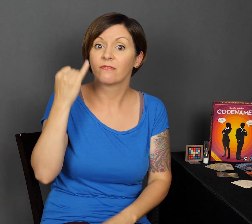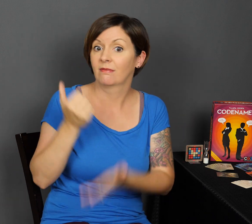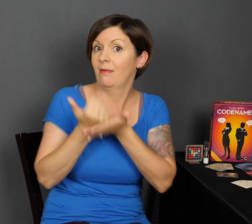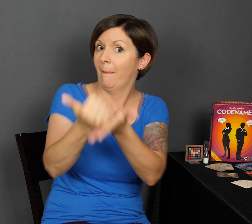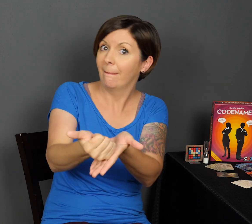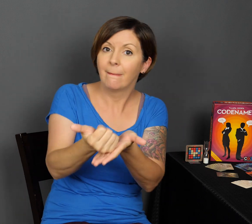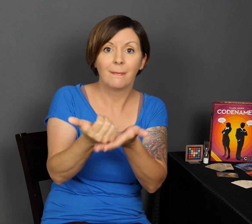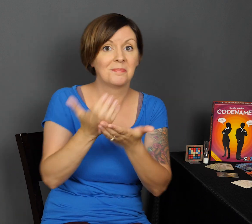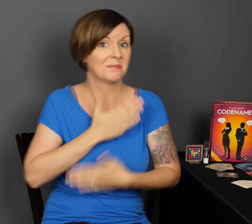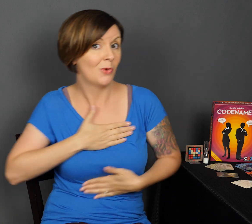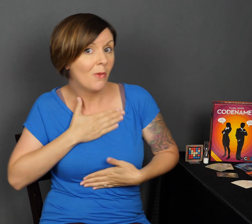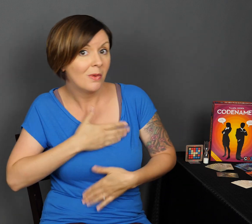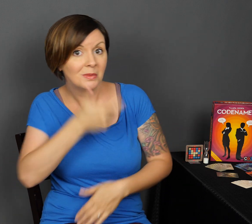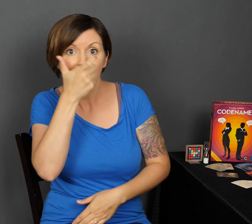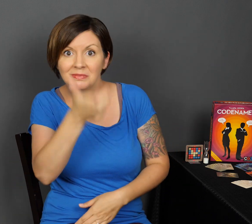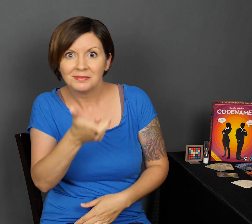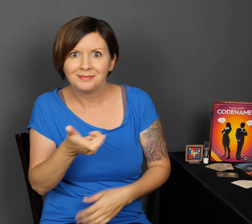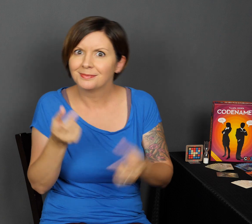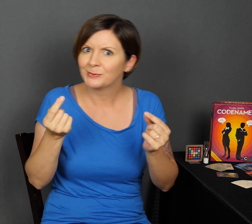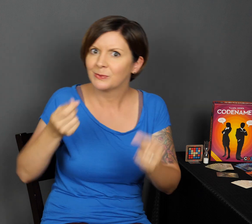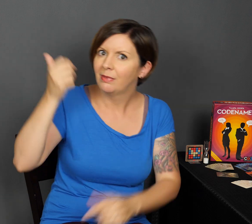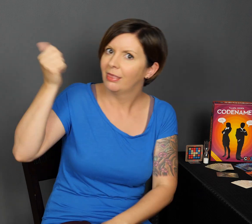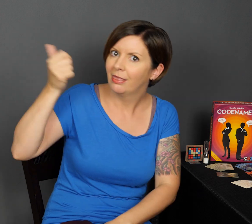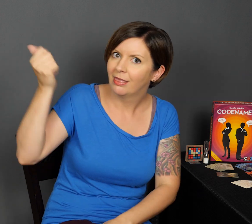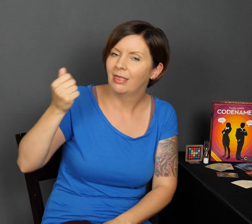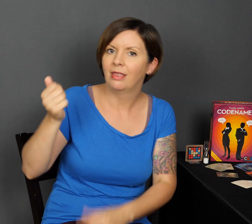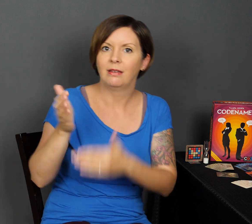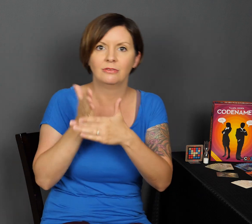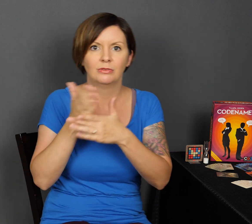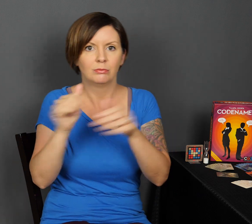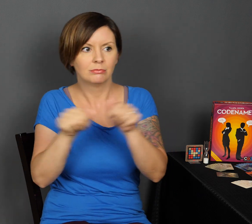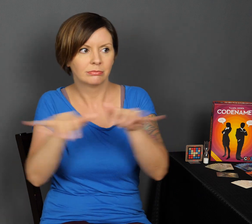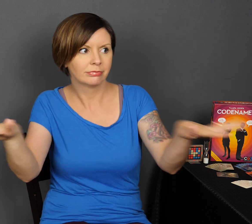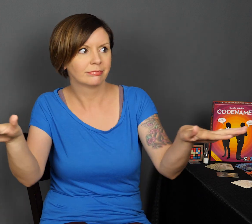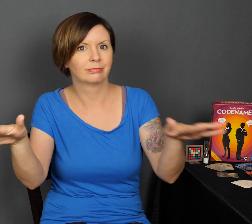If I have helped you and enjoyed watching, then please subscribe and share the link!